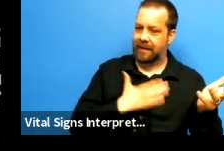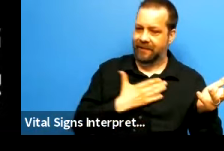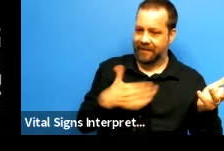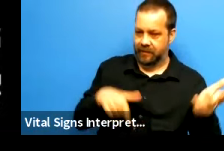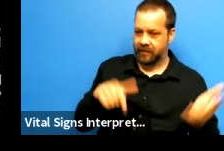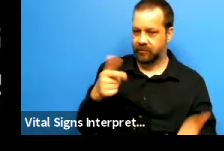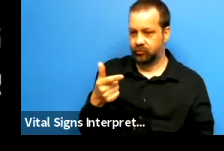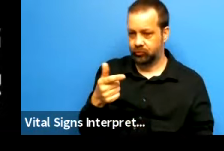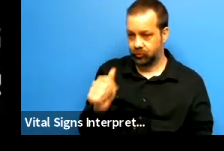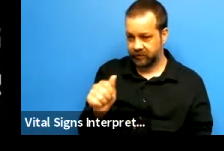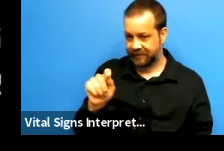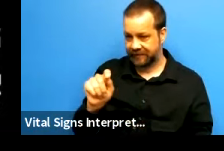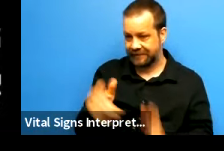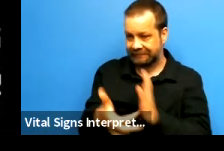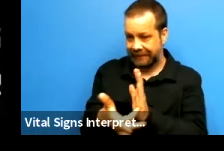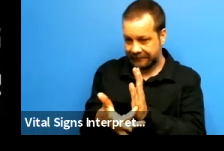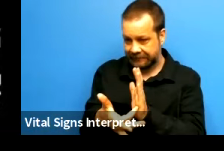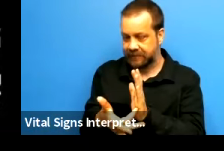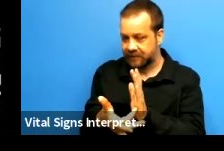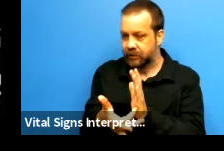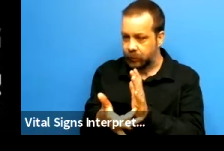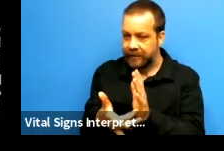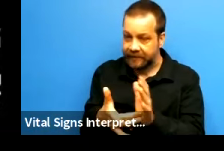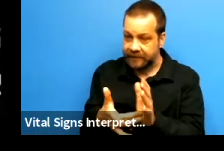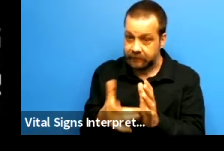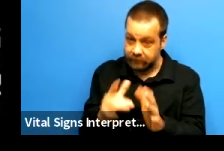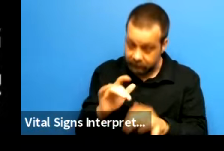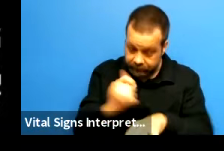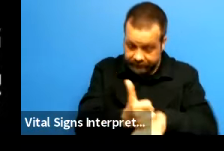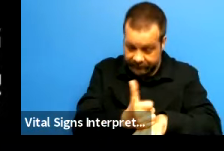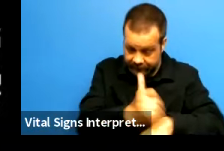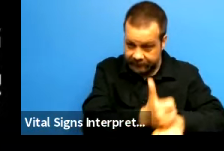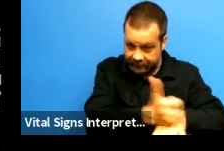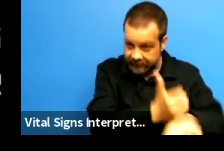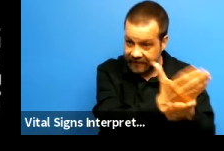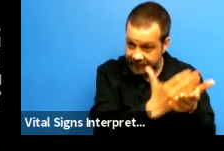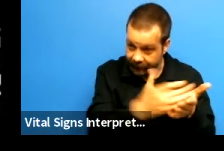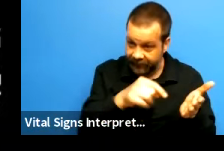that we implemented a lot of these things. It's been incredibly helpful.